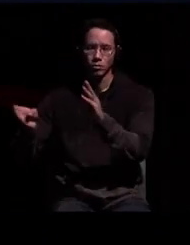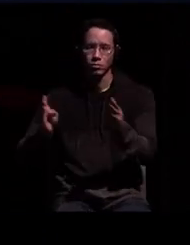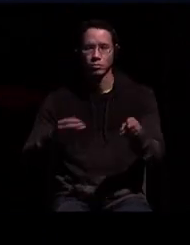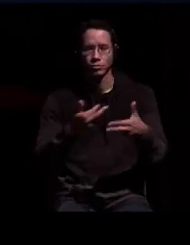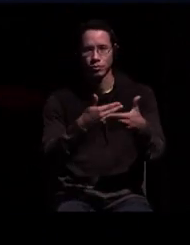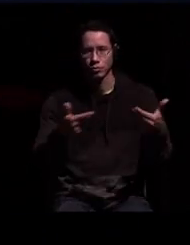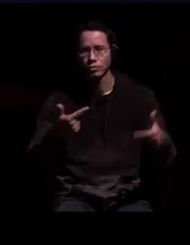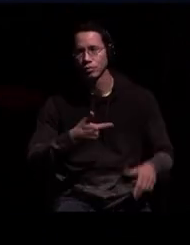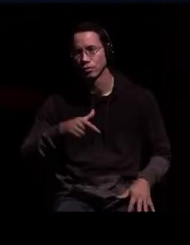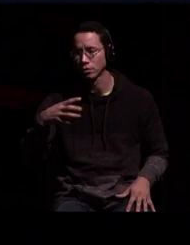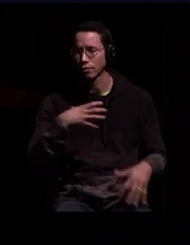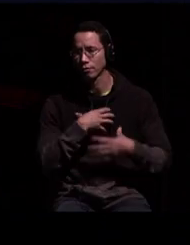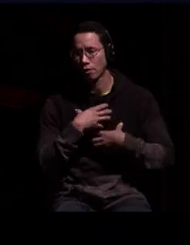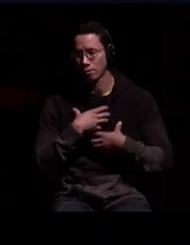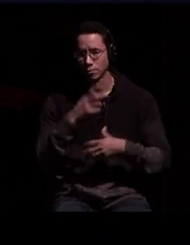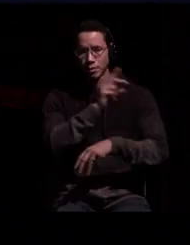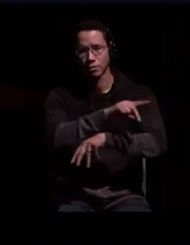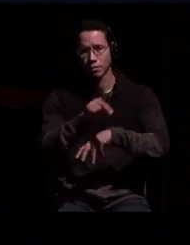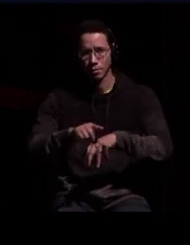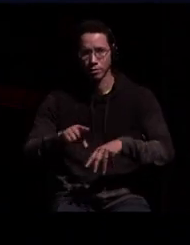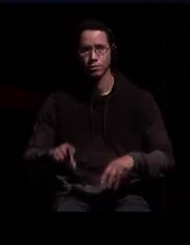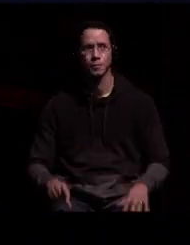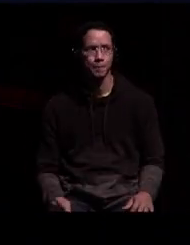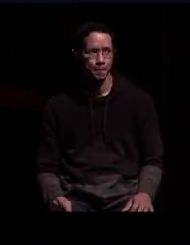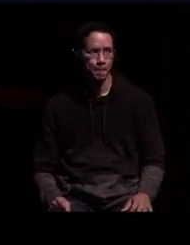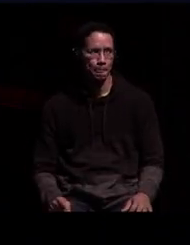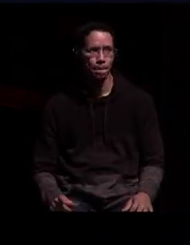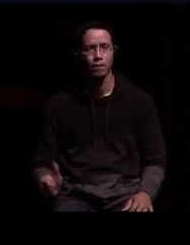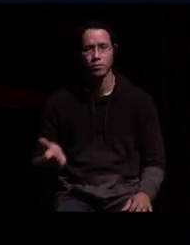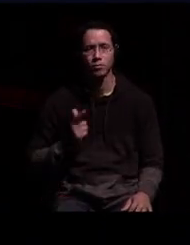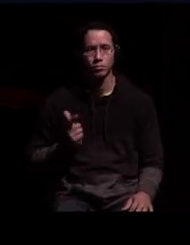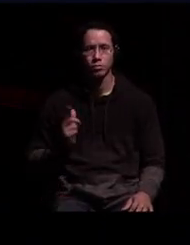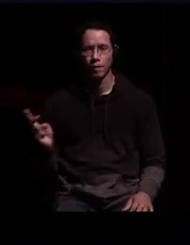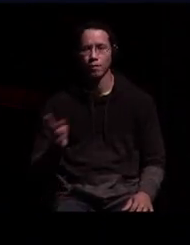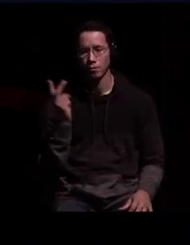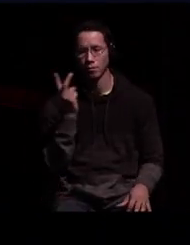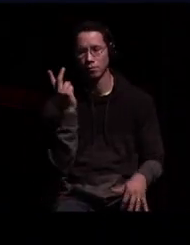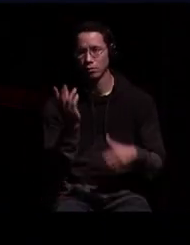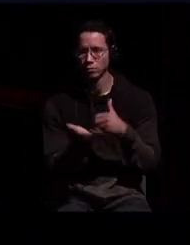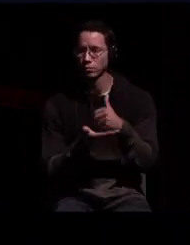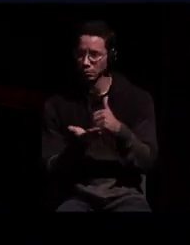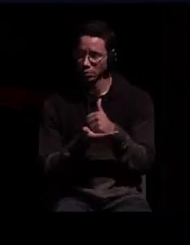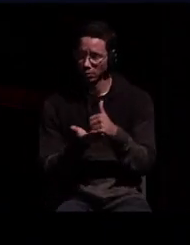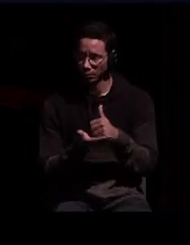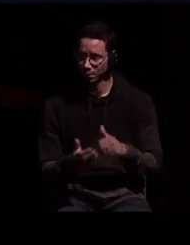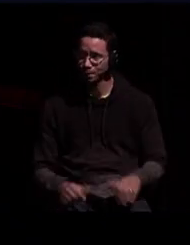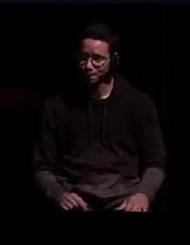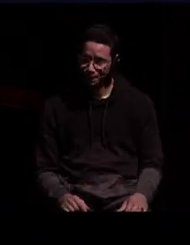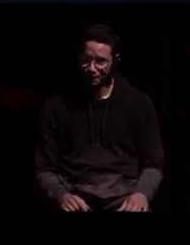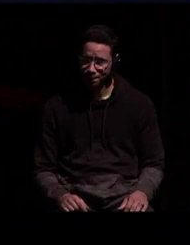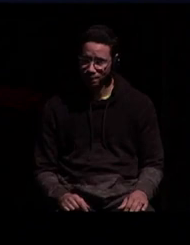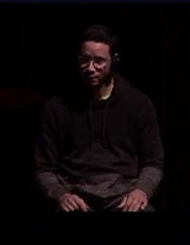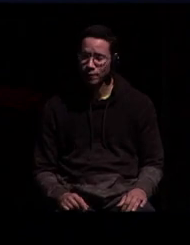So they have an essential pedagogical value. It doesn’t the political action is the only one